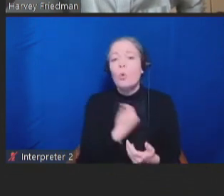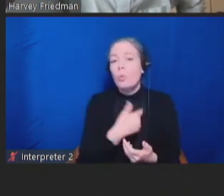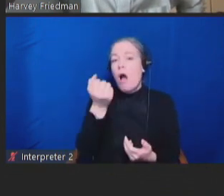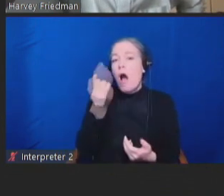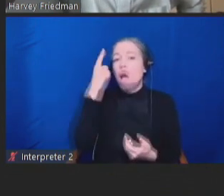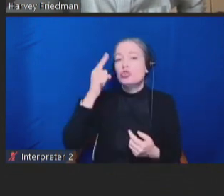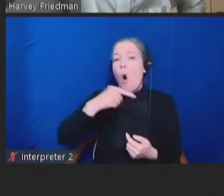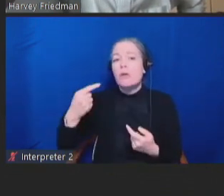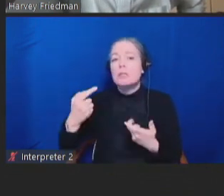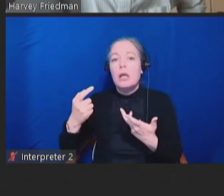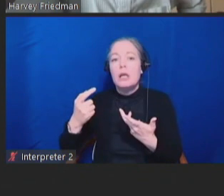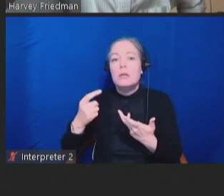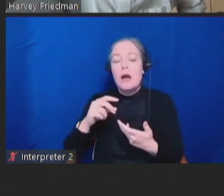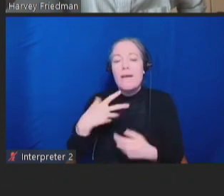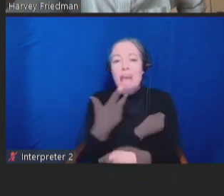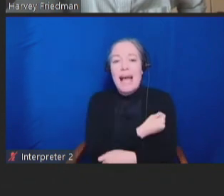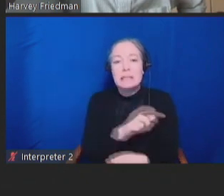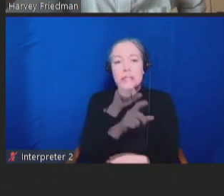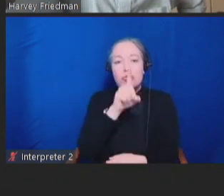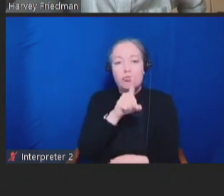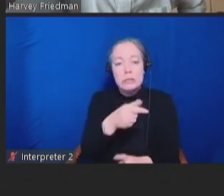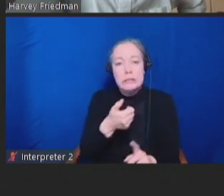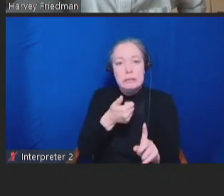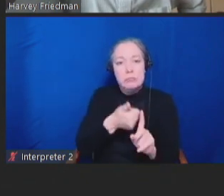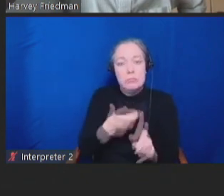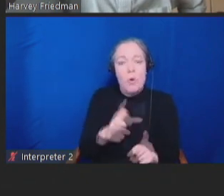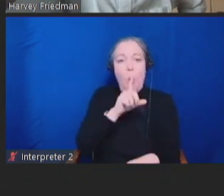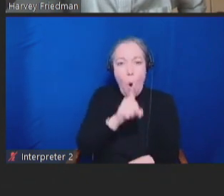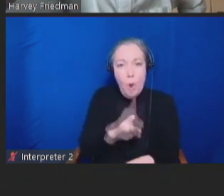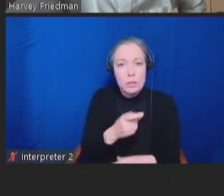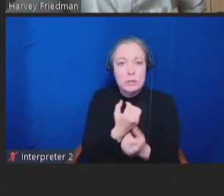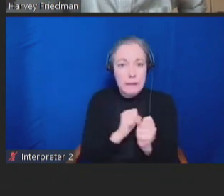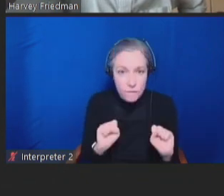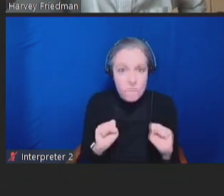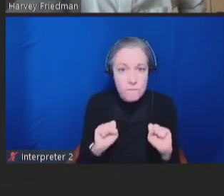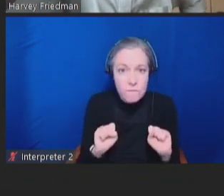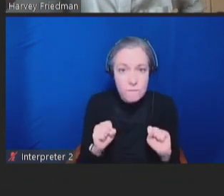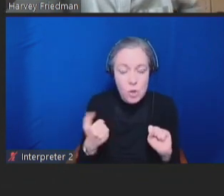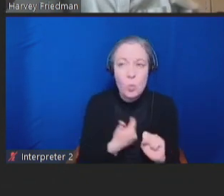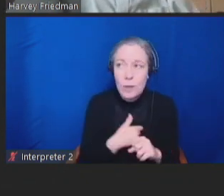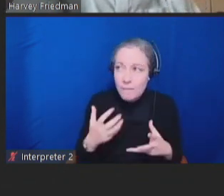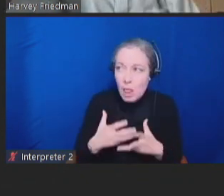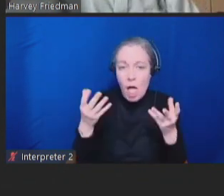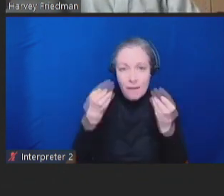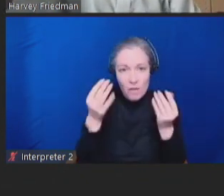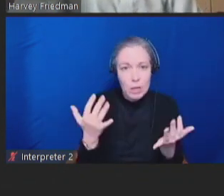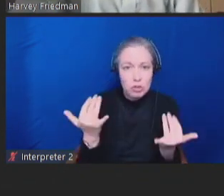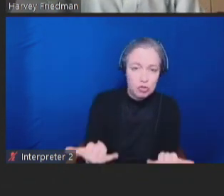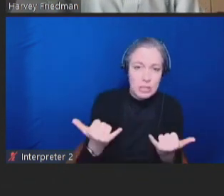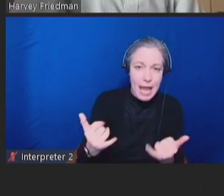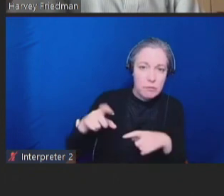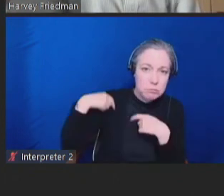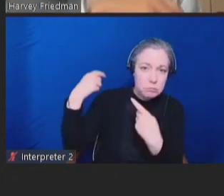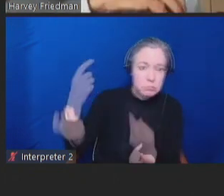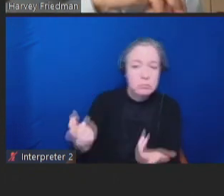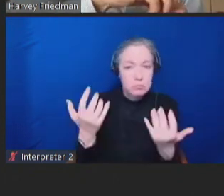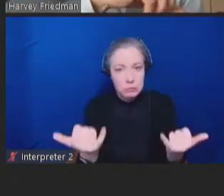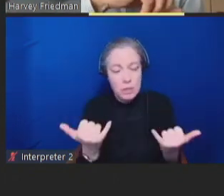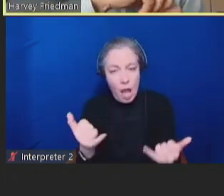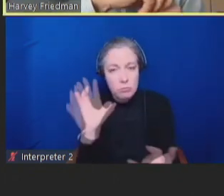That we now have a lot of information on, in contrast to what we had when we started with.